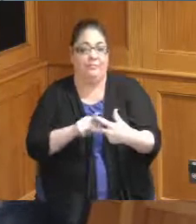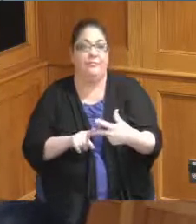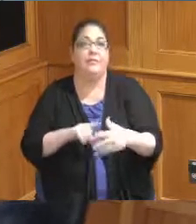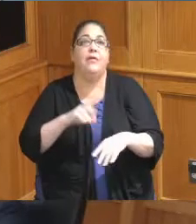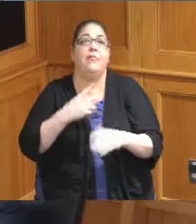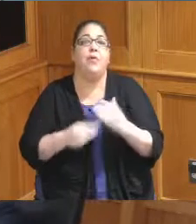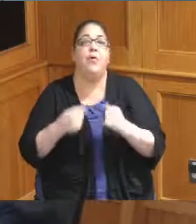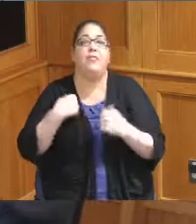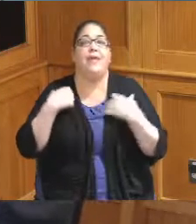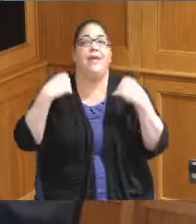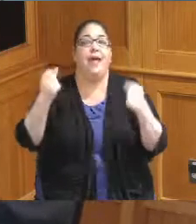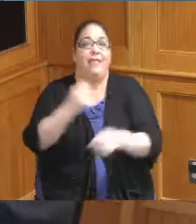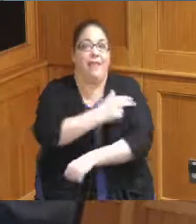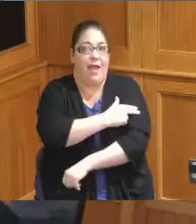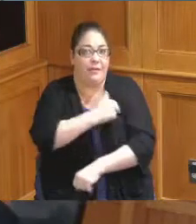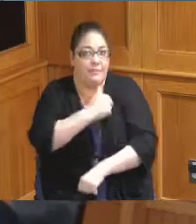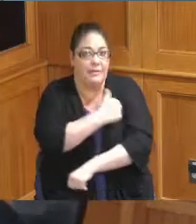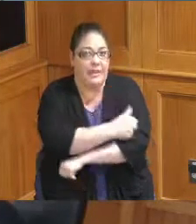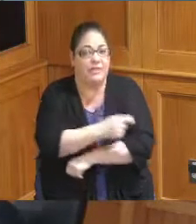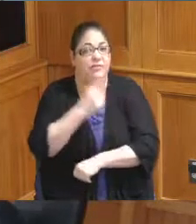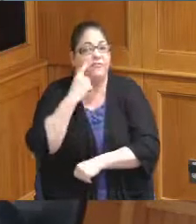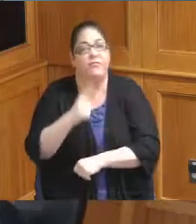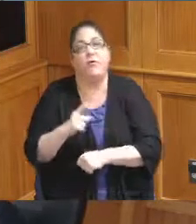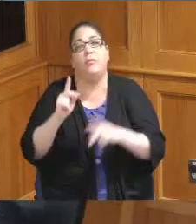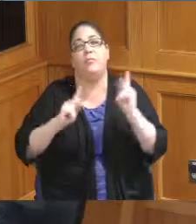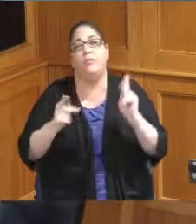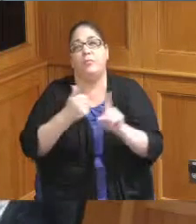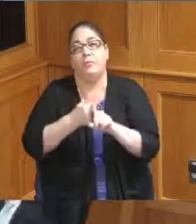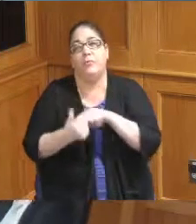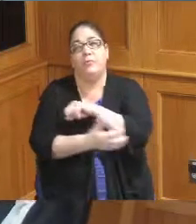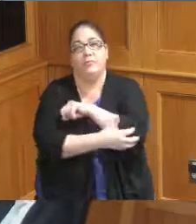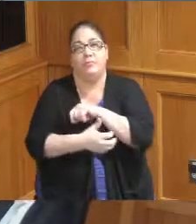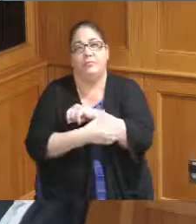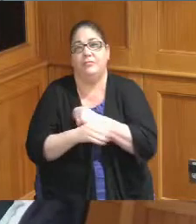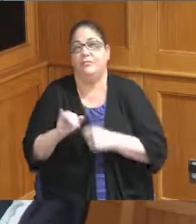hospitalization or Indigent care Levy related to some contracts associated with that work plan and